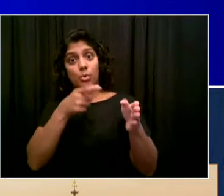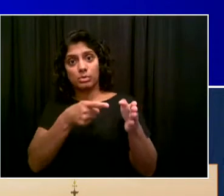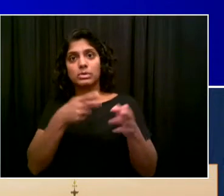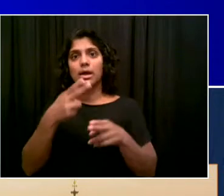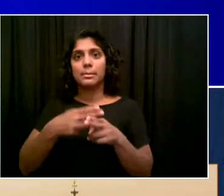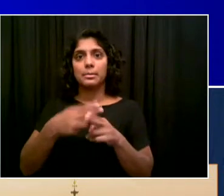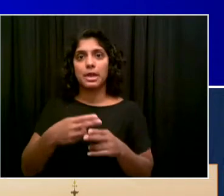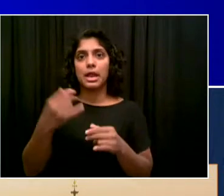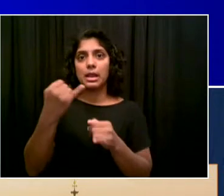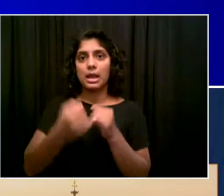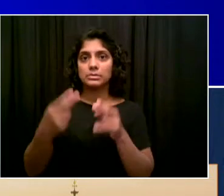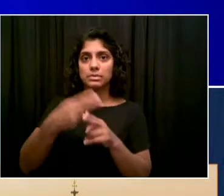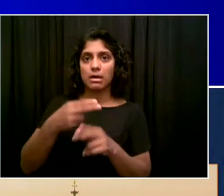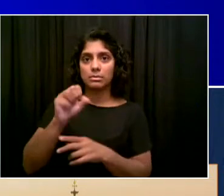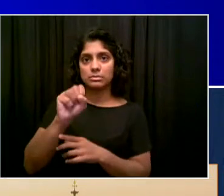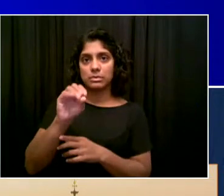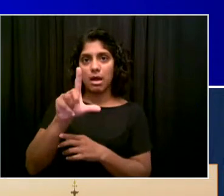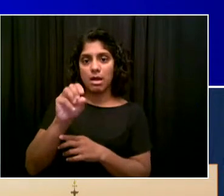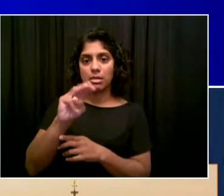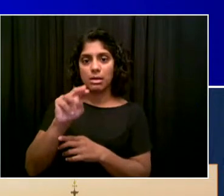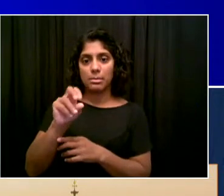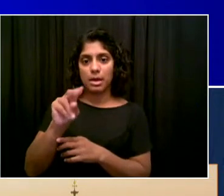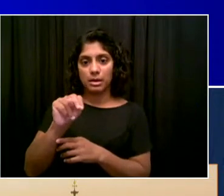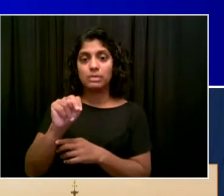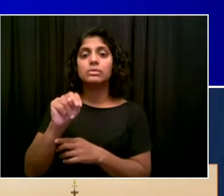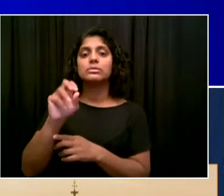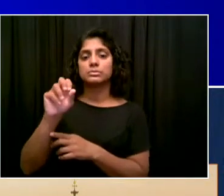MR. SOLOMON,